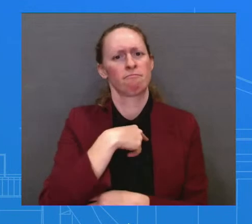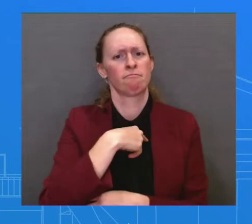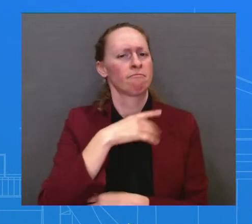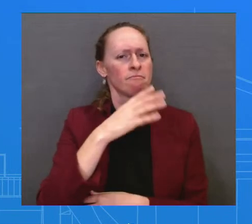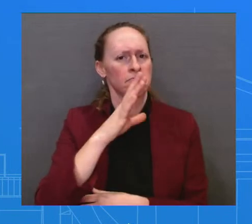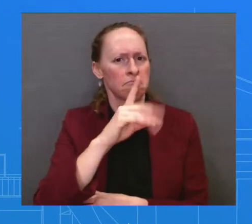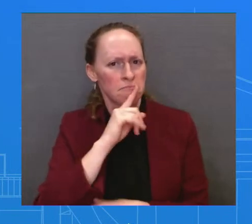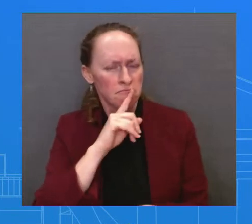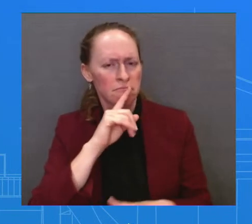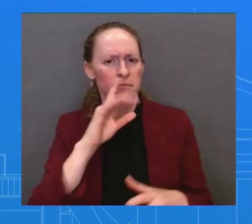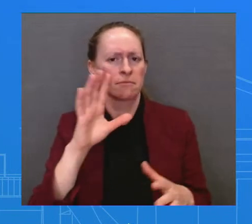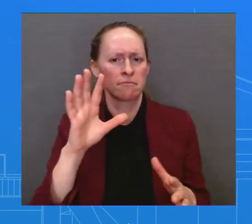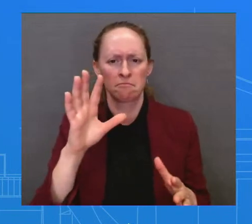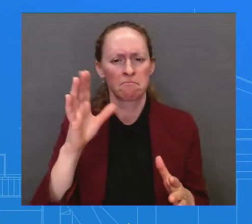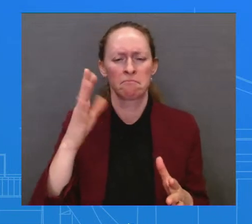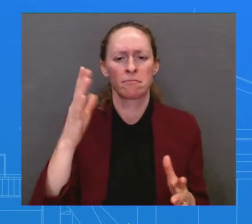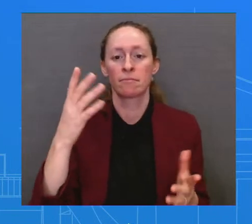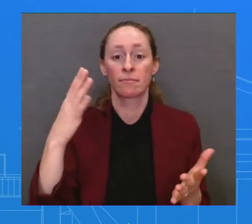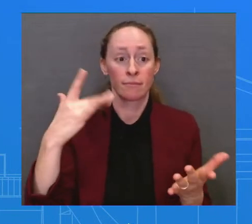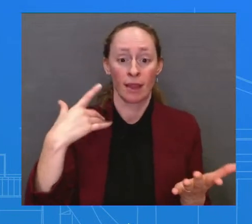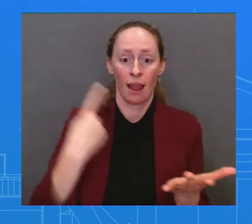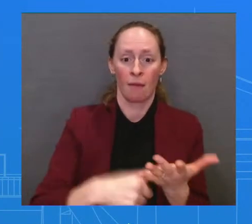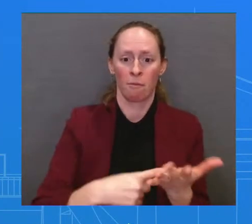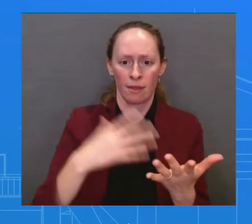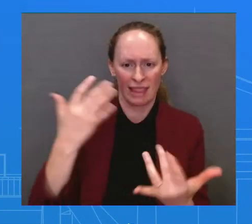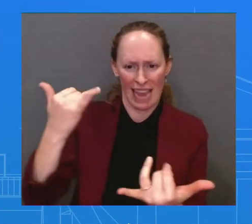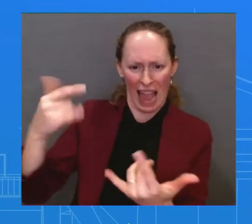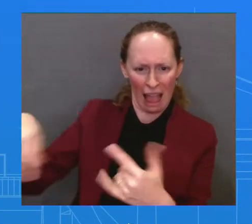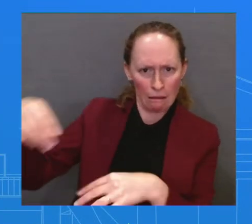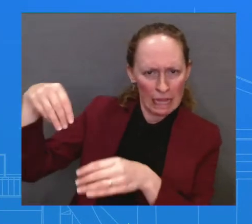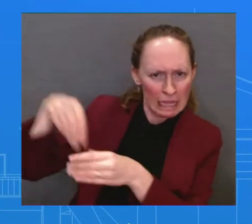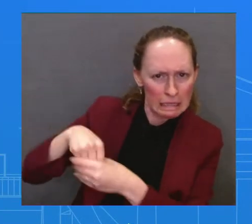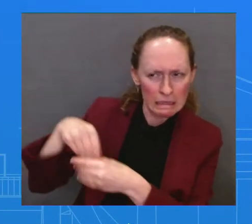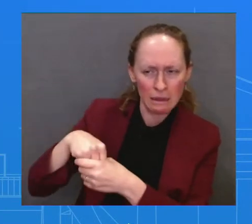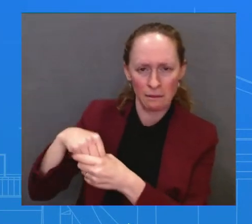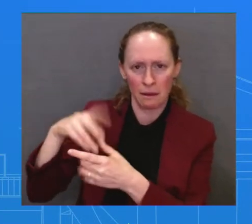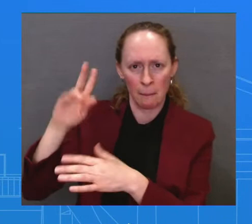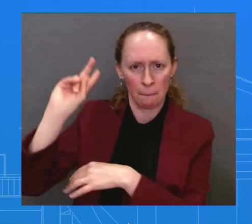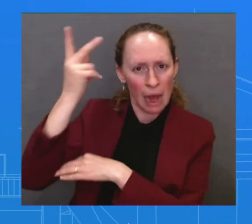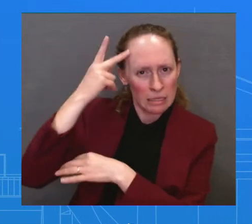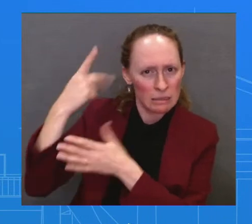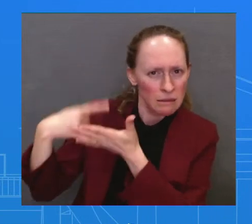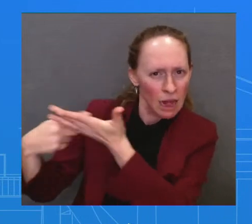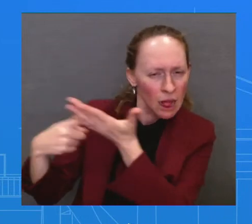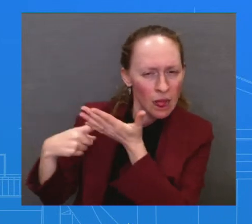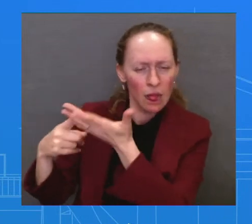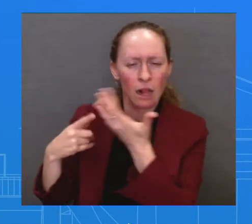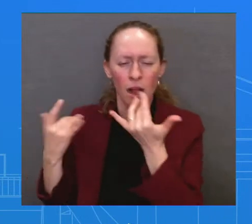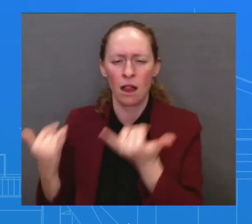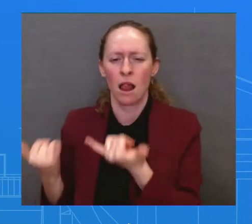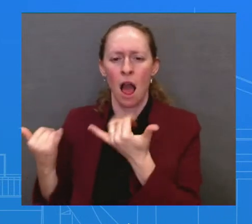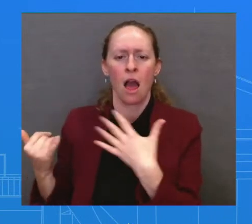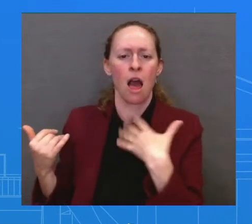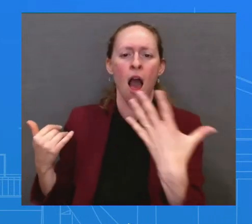they had raised the possibility that that might happen. We'll have to talk to them. And I don't want to comment on it at the podium before I've had the chance to talk to them directly.